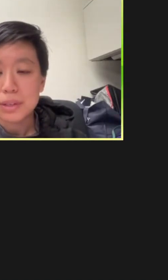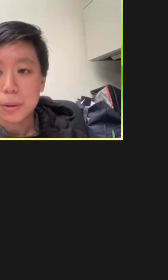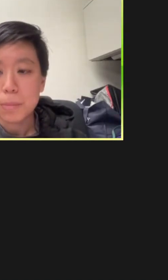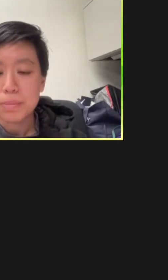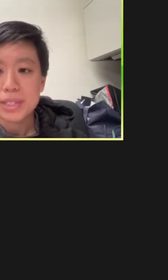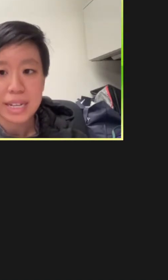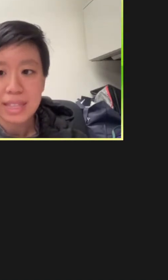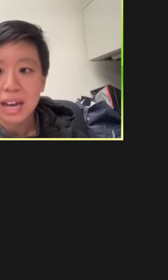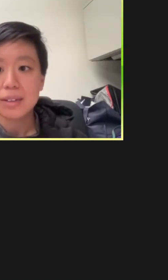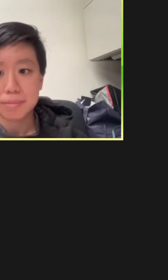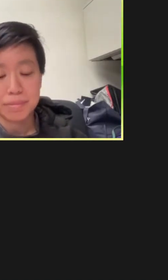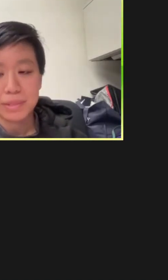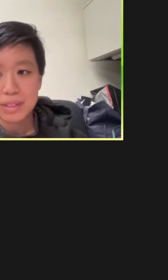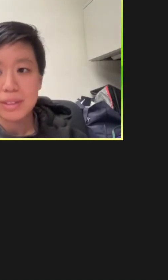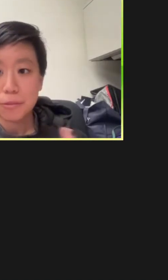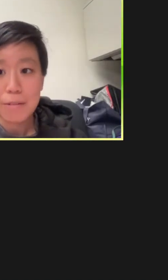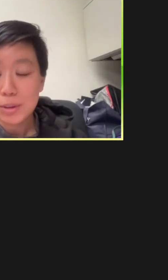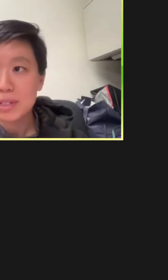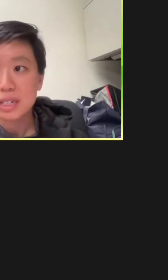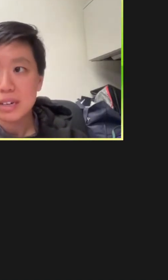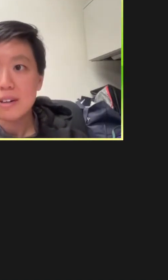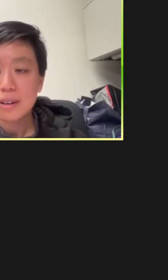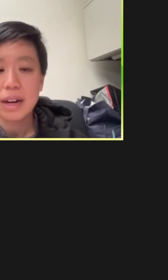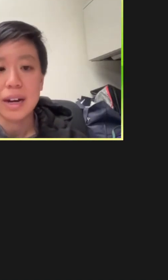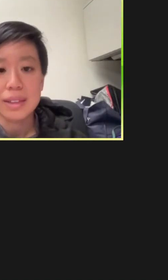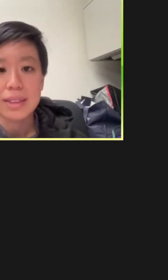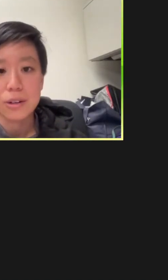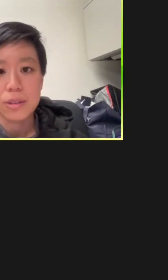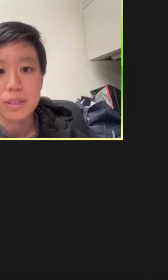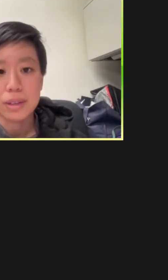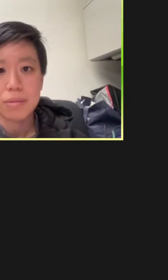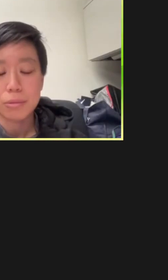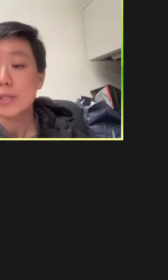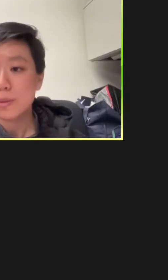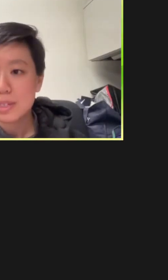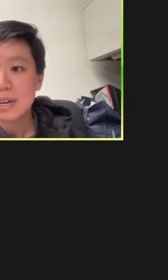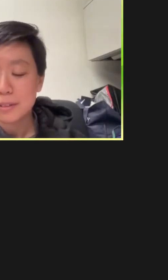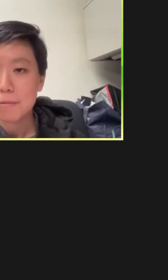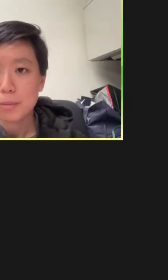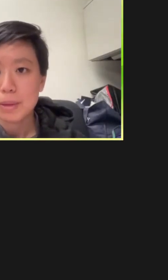everyone to hear that there's resources out there for